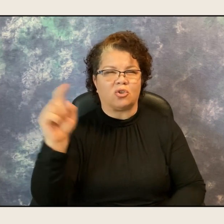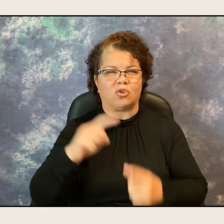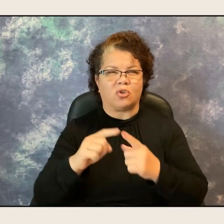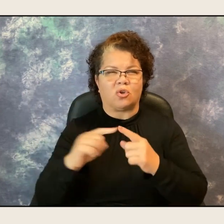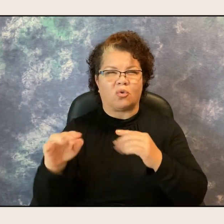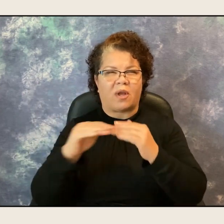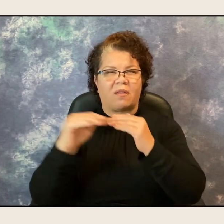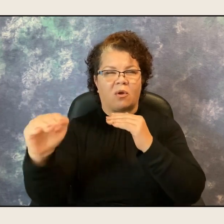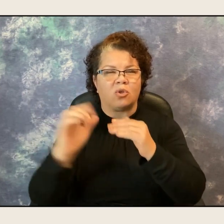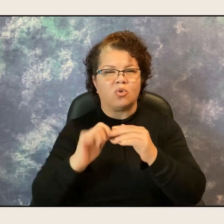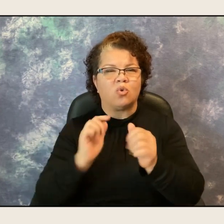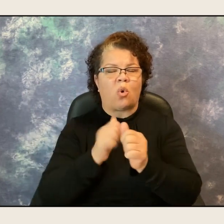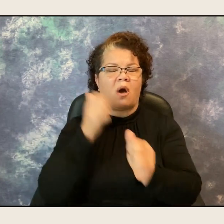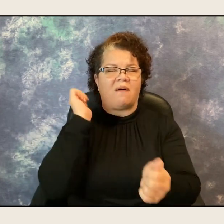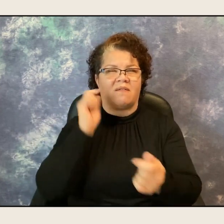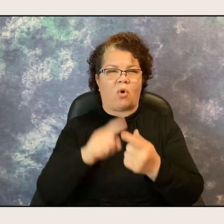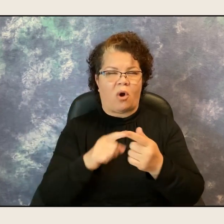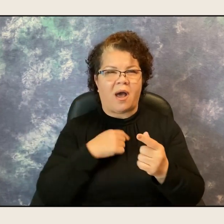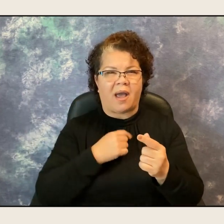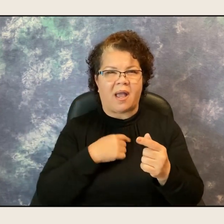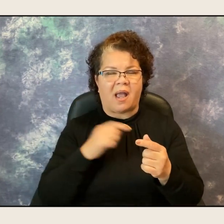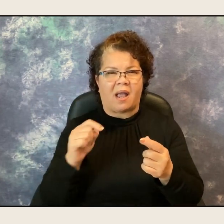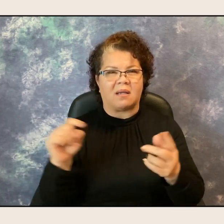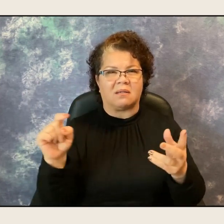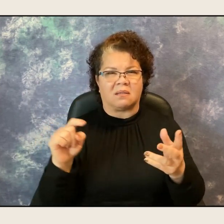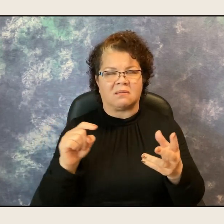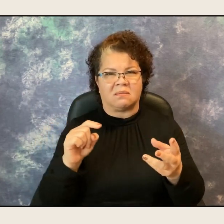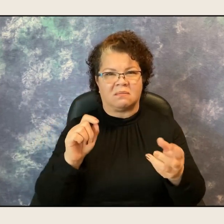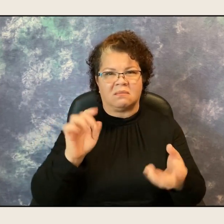Like, language really began to change and accelerate after that point.